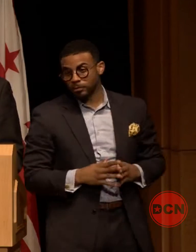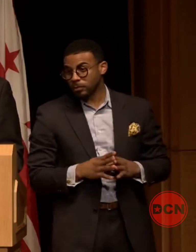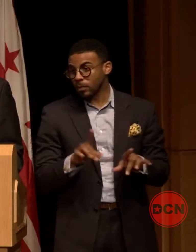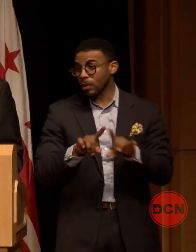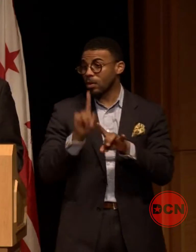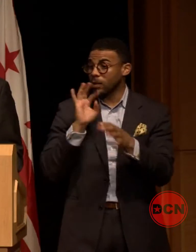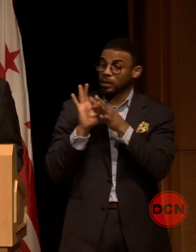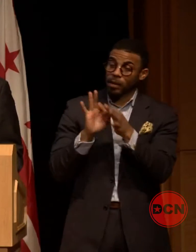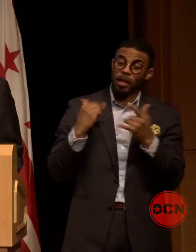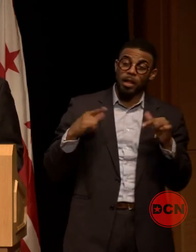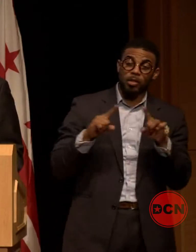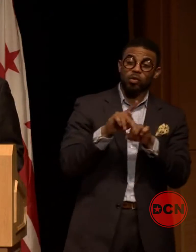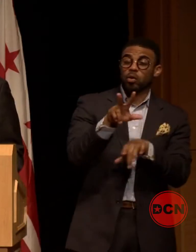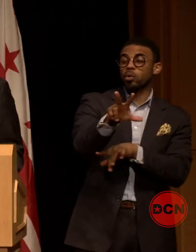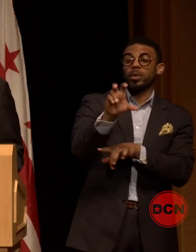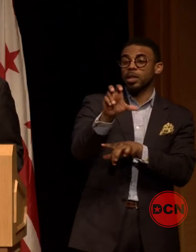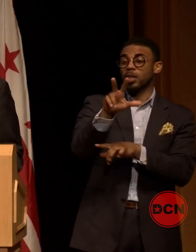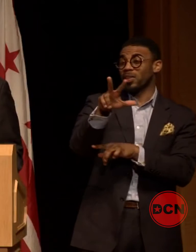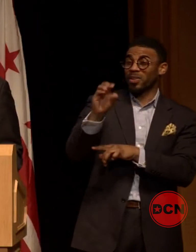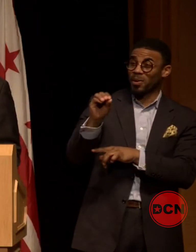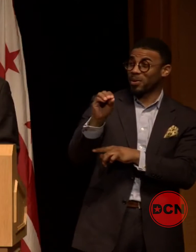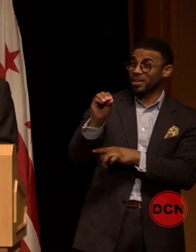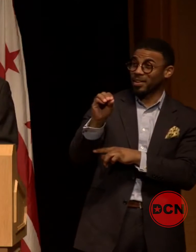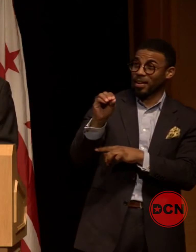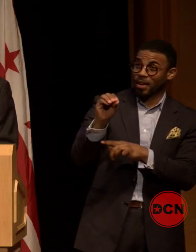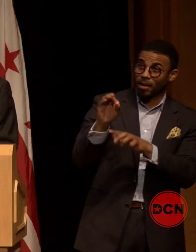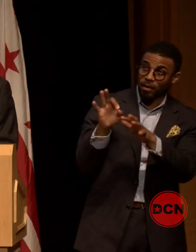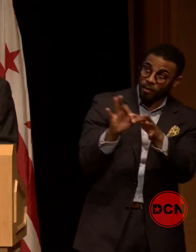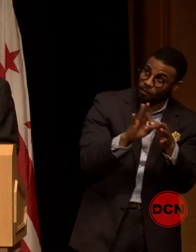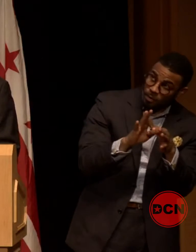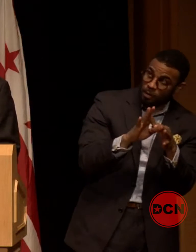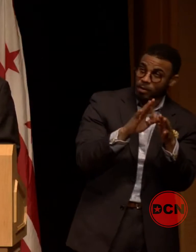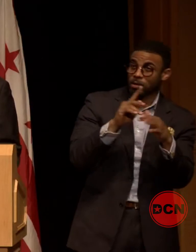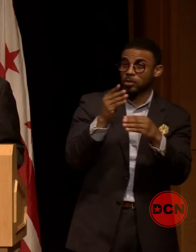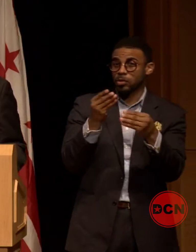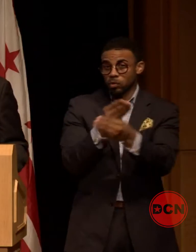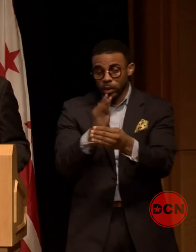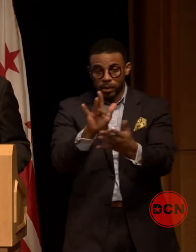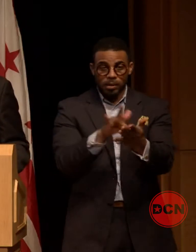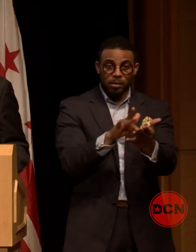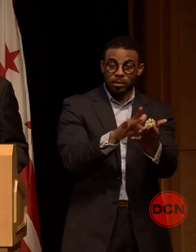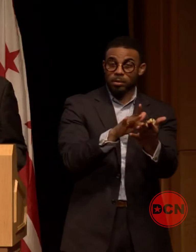WHICH CONNECTS US TO 330 AFFILIATE TRADE CENTERS AND OVER